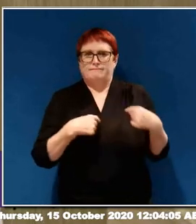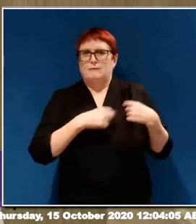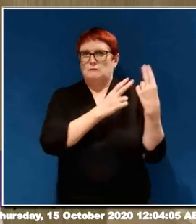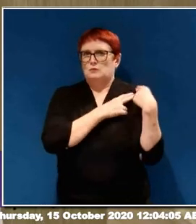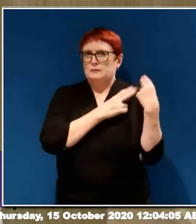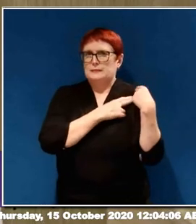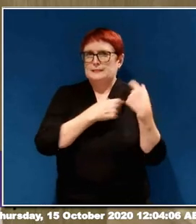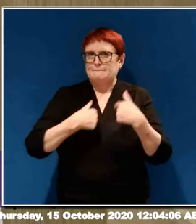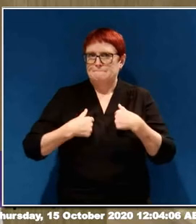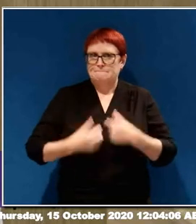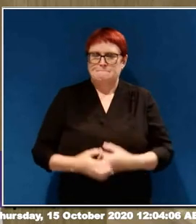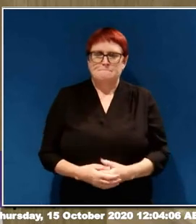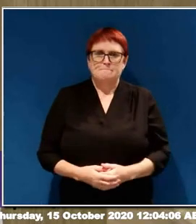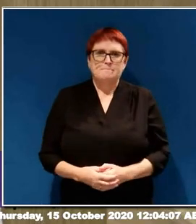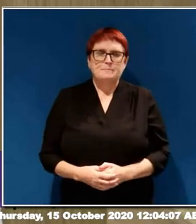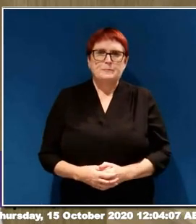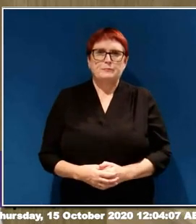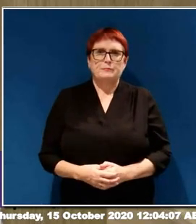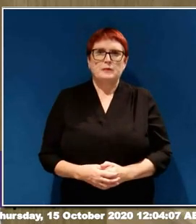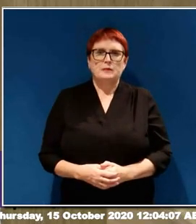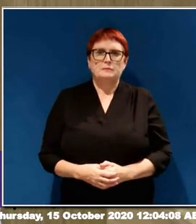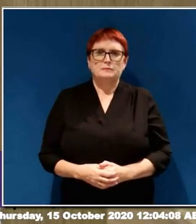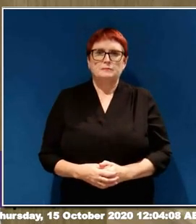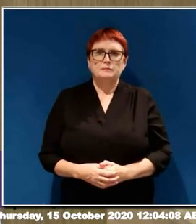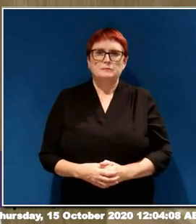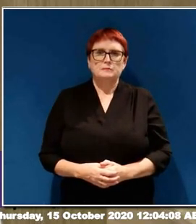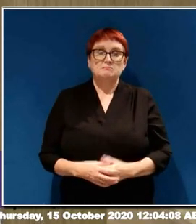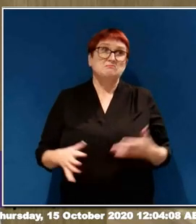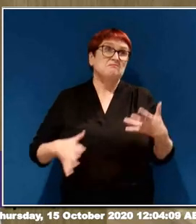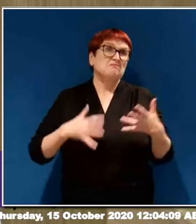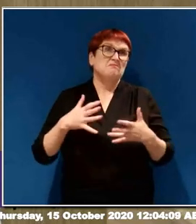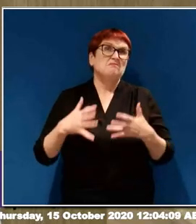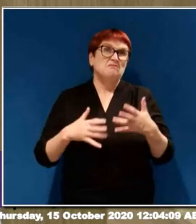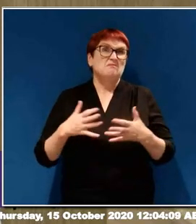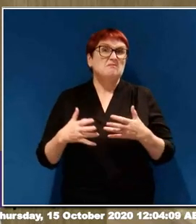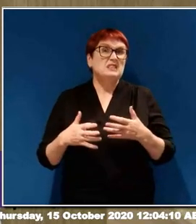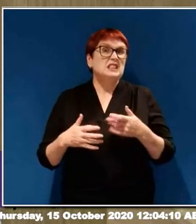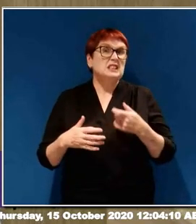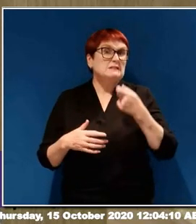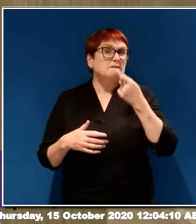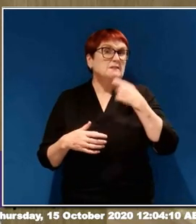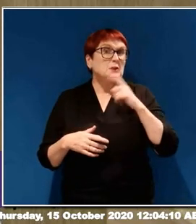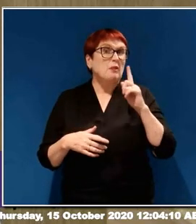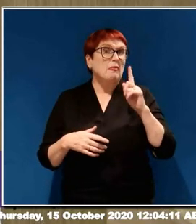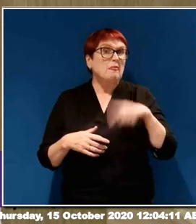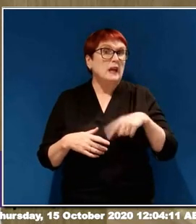in this region that amounts to several thousand applications and reviews every year.